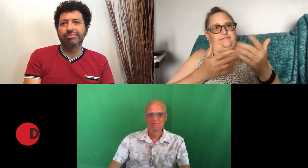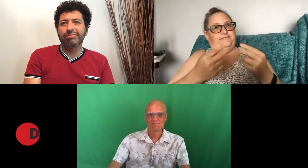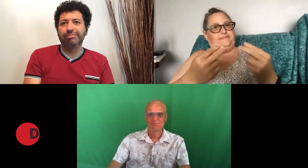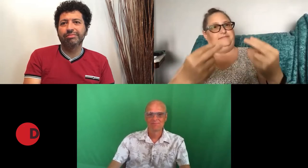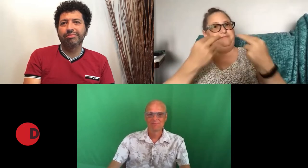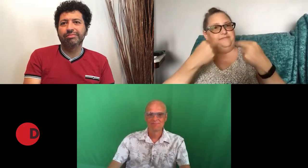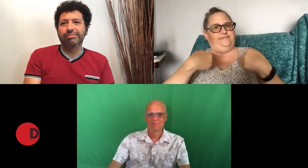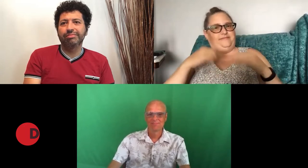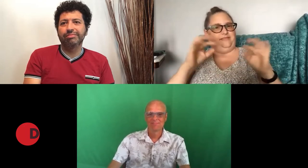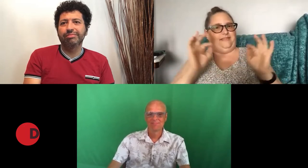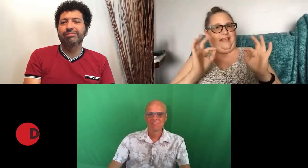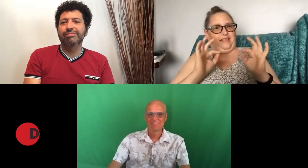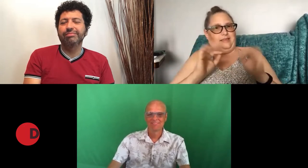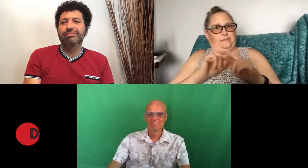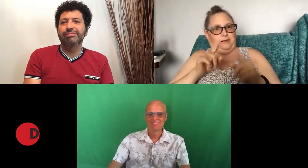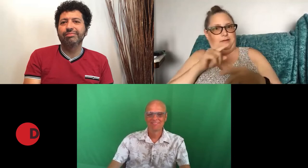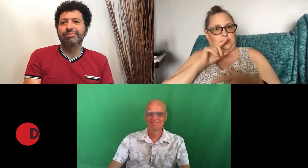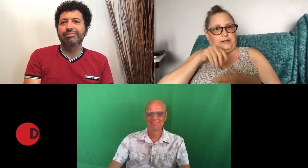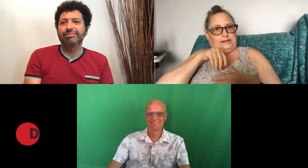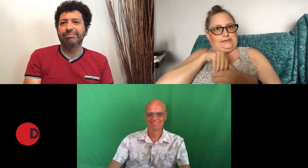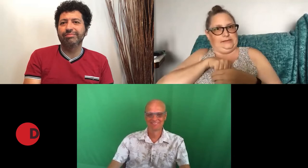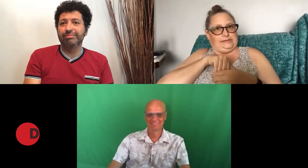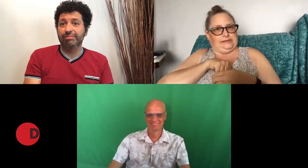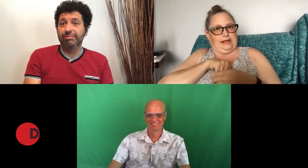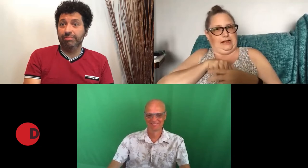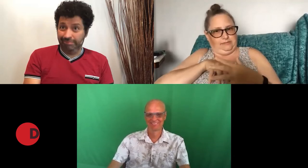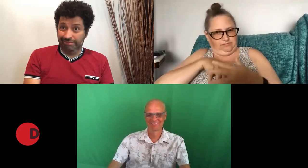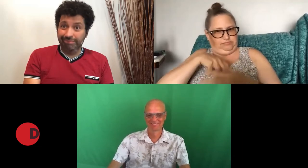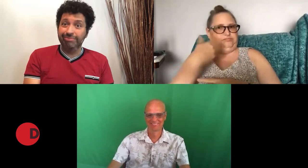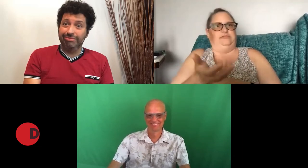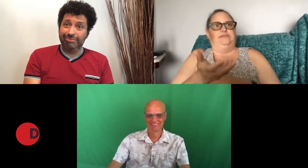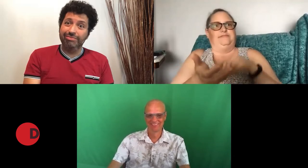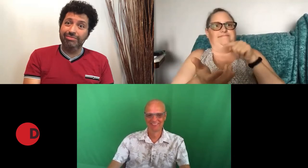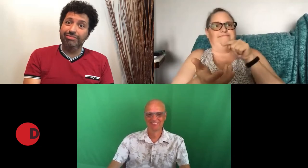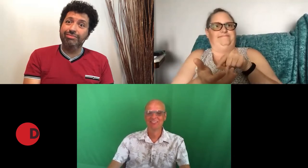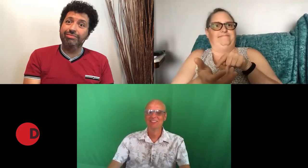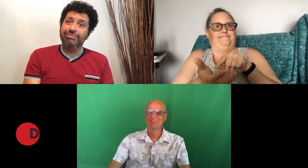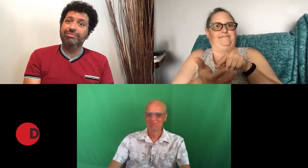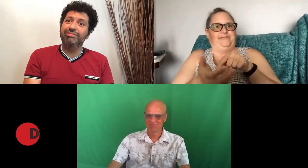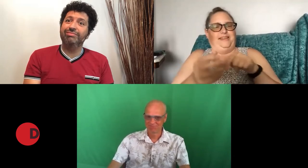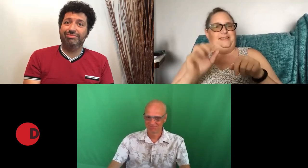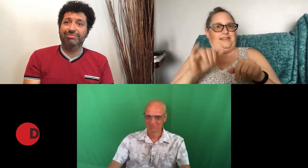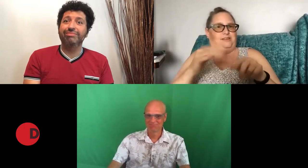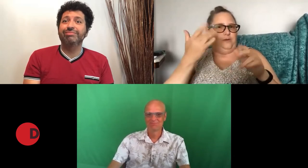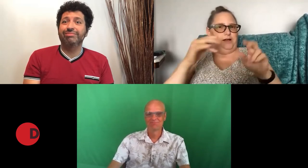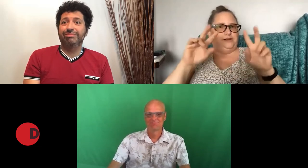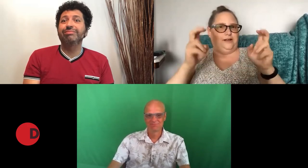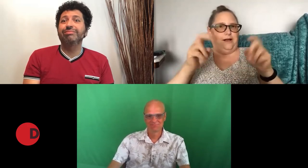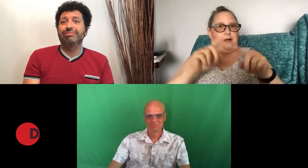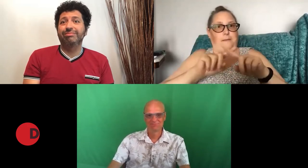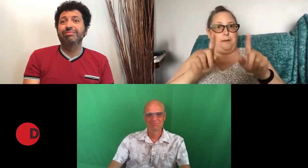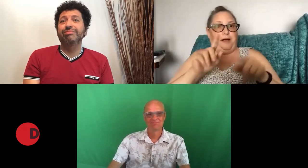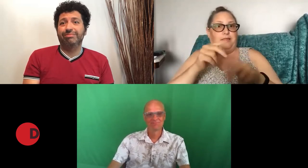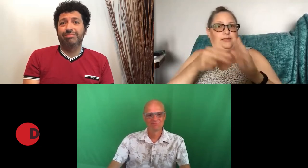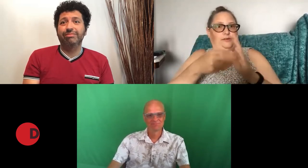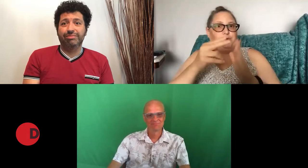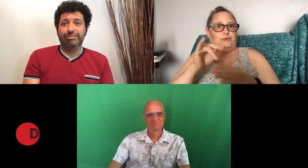you may not see anything but I shared from inside my concerns and that's how the topic came about.